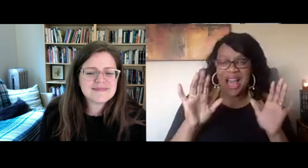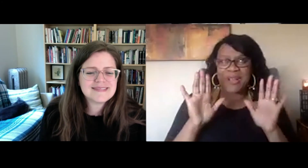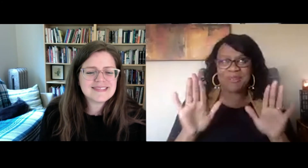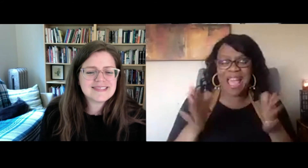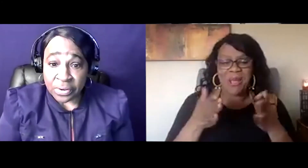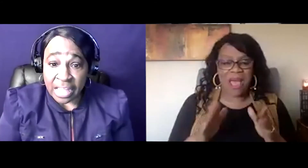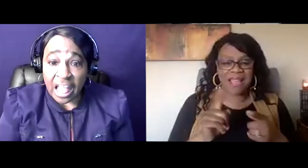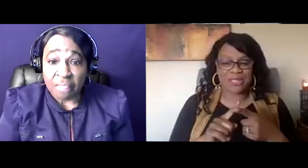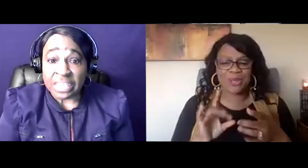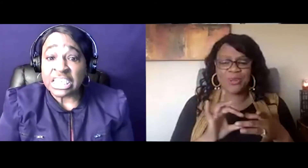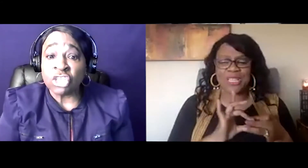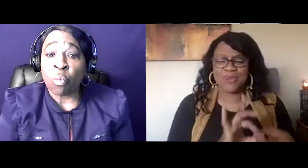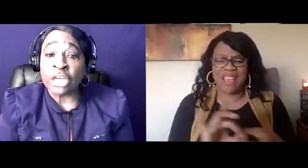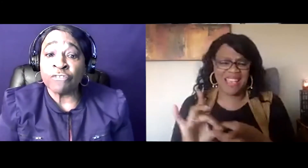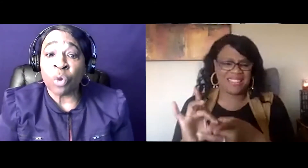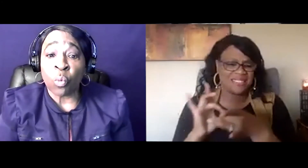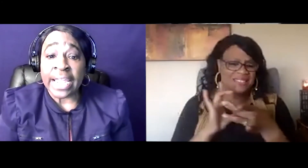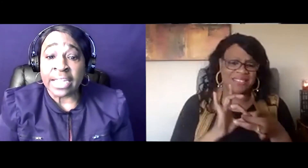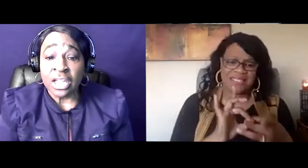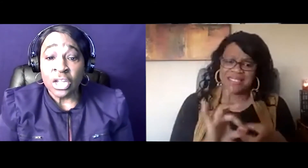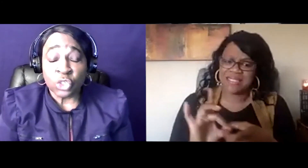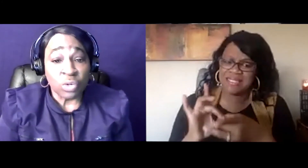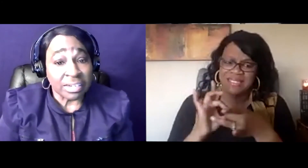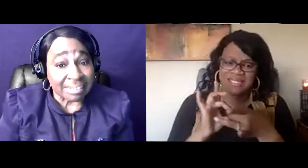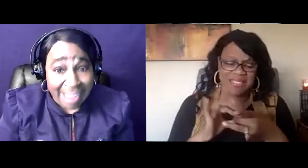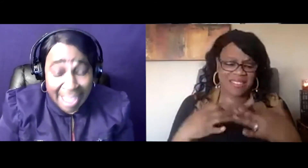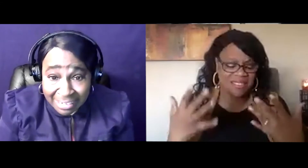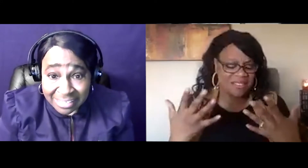Crystal Kelley Schwartz (interpreted by Barbara Williams-Finley): Remember, this is a wonderful way to connect,